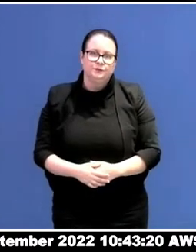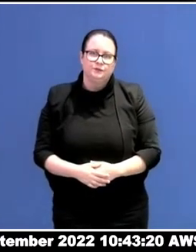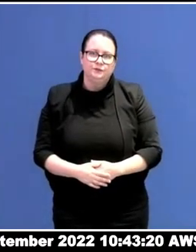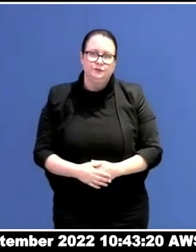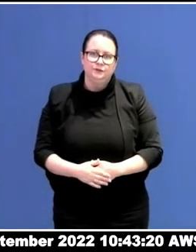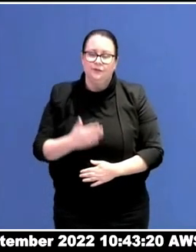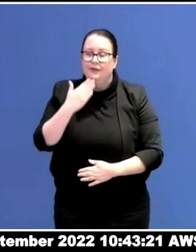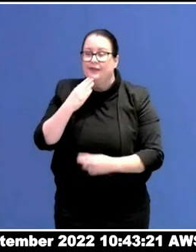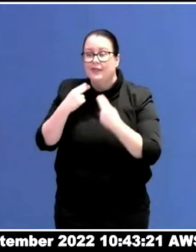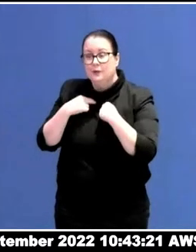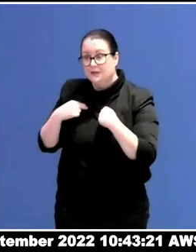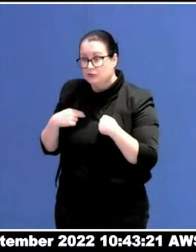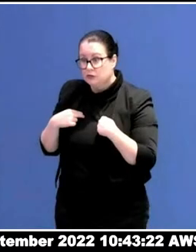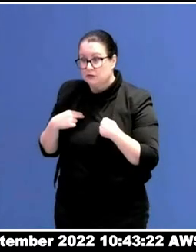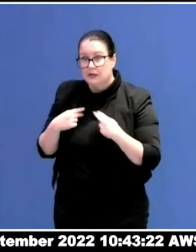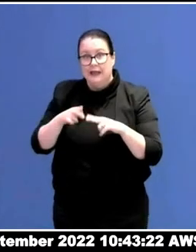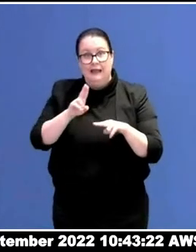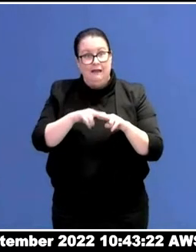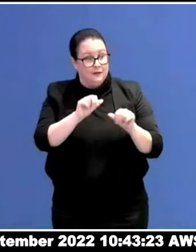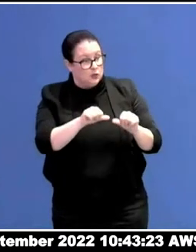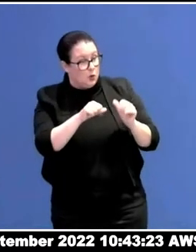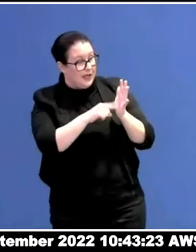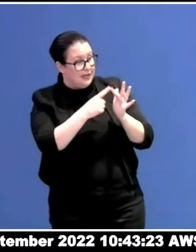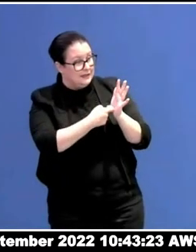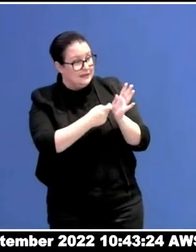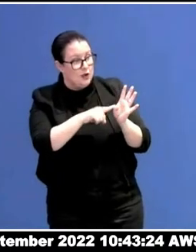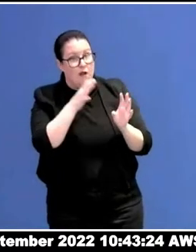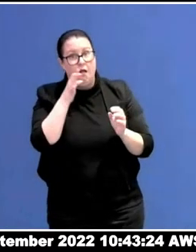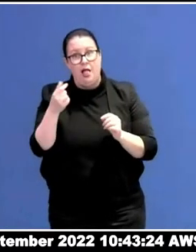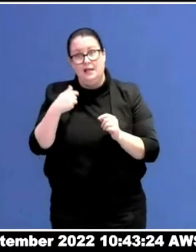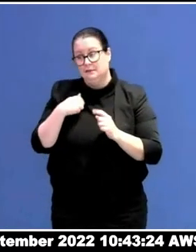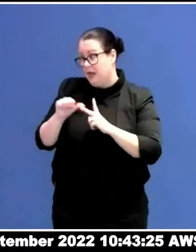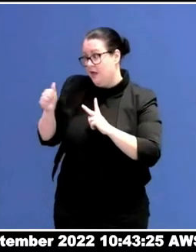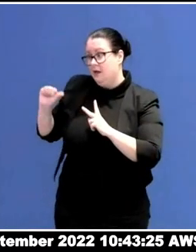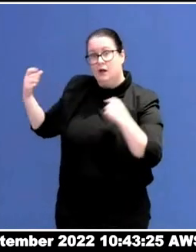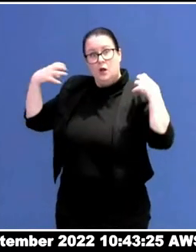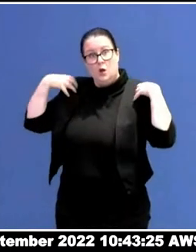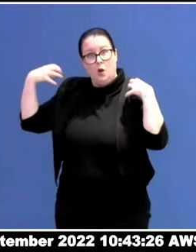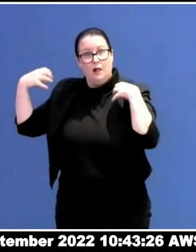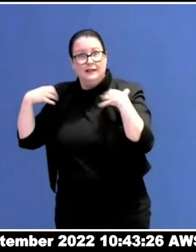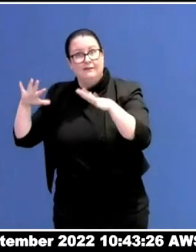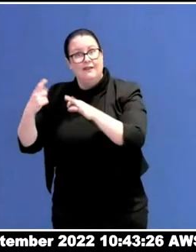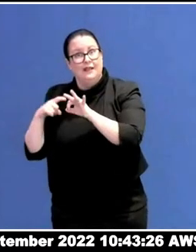Terry, if it's okay with you, I will ask my colleagues if they have any questions for you. TERRY: Sure. And I will start with Commissioner Mason.